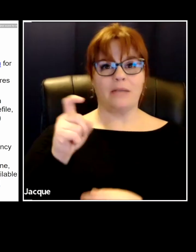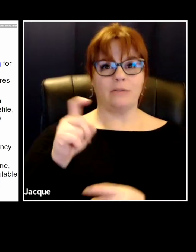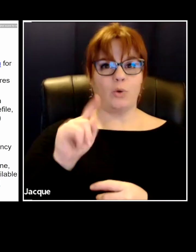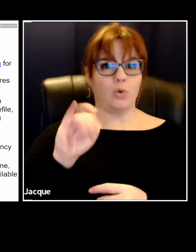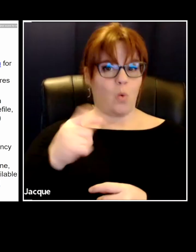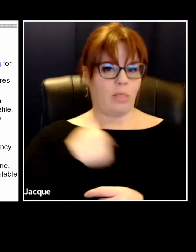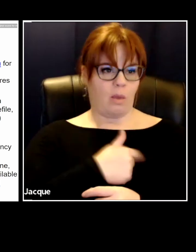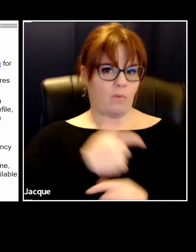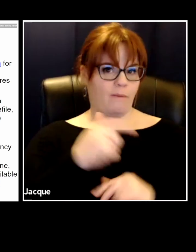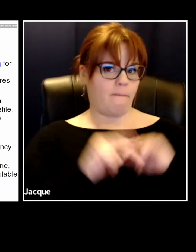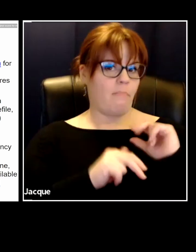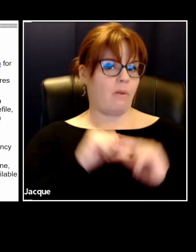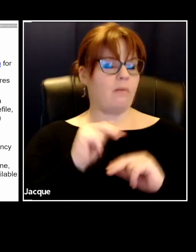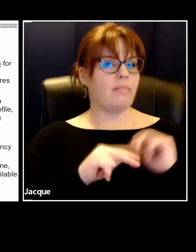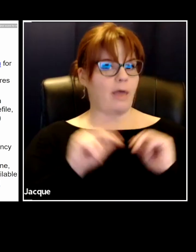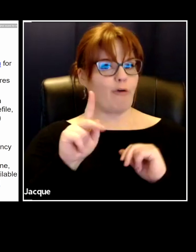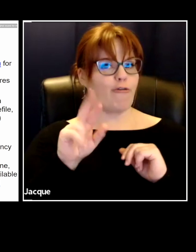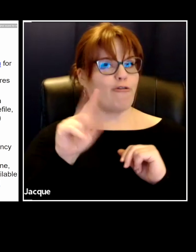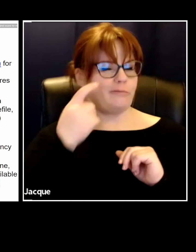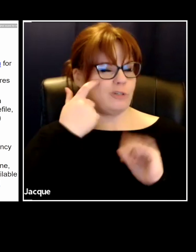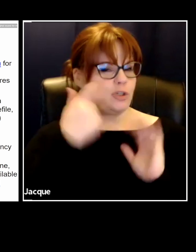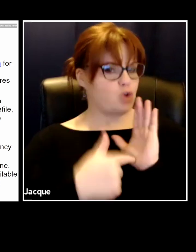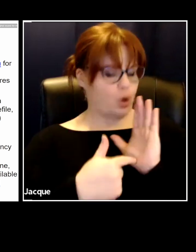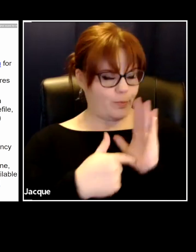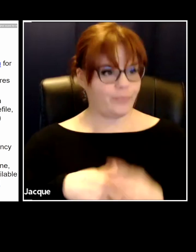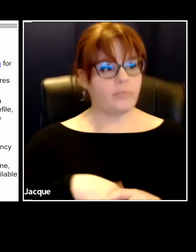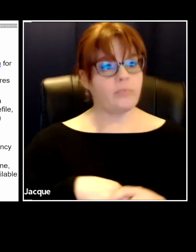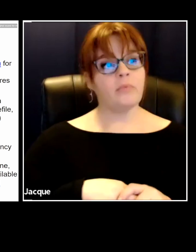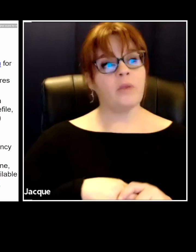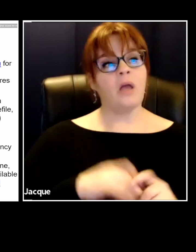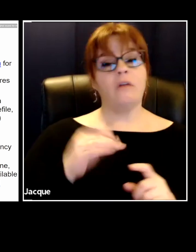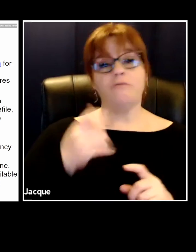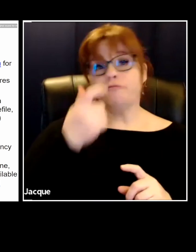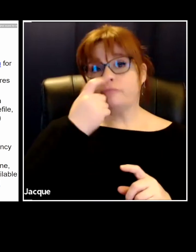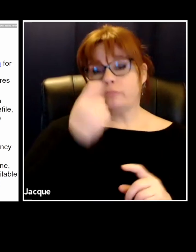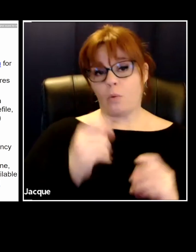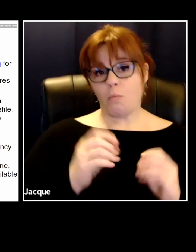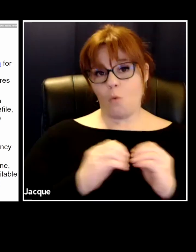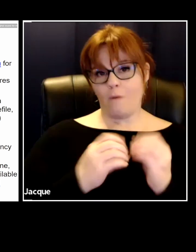just uh walked us through. If you're interested in more of the the technical details of it,